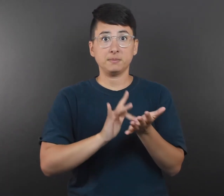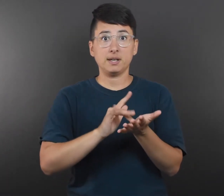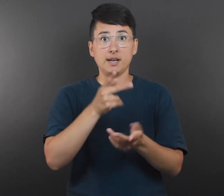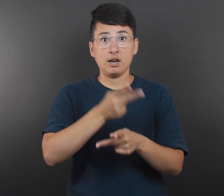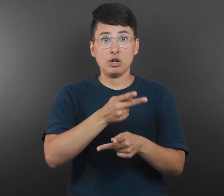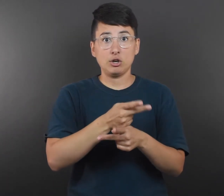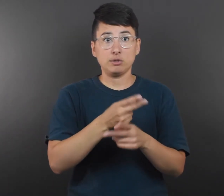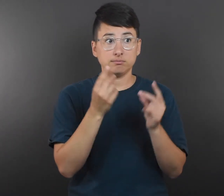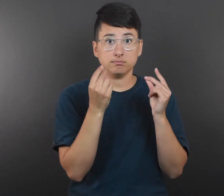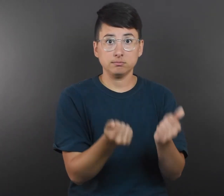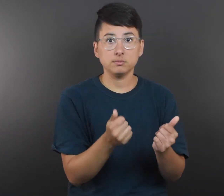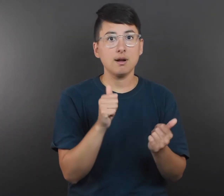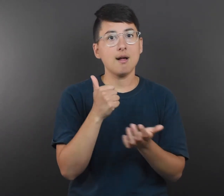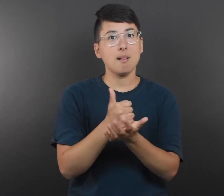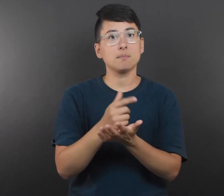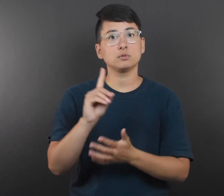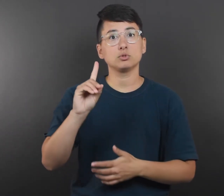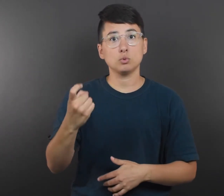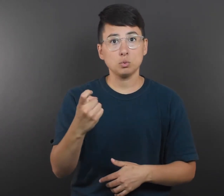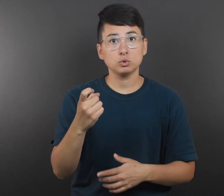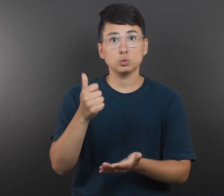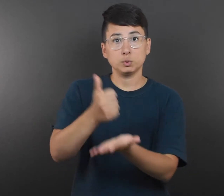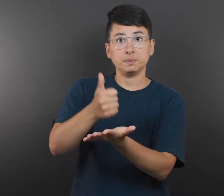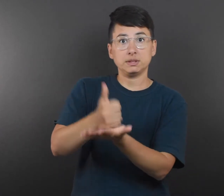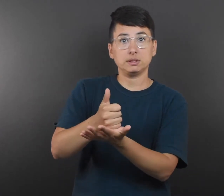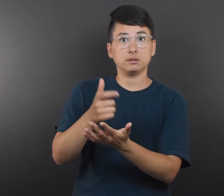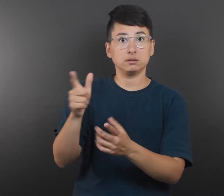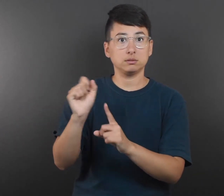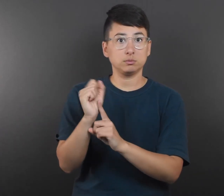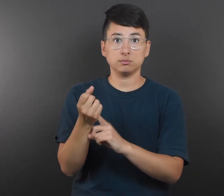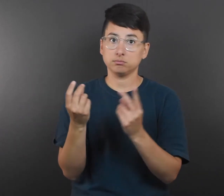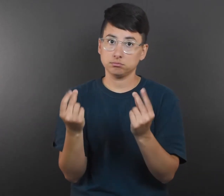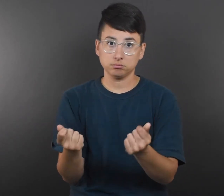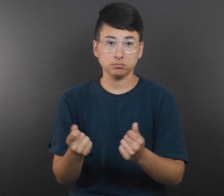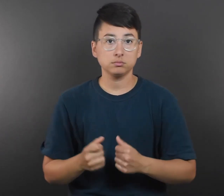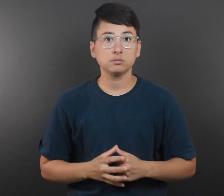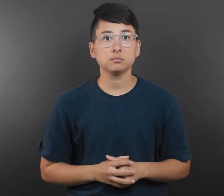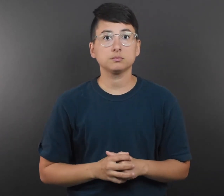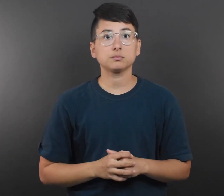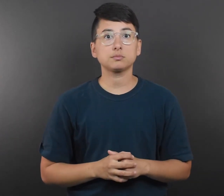Getting medical care quickly can help diagnose and treat the condition as needed.”